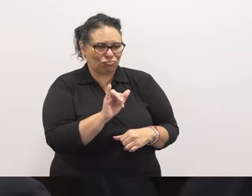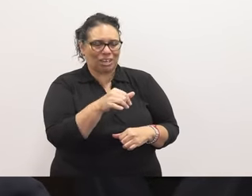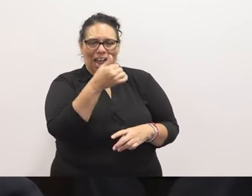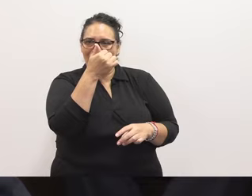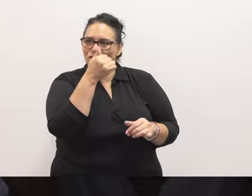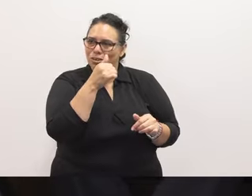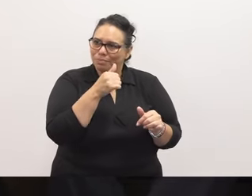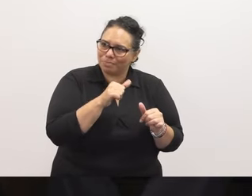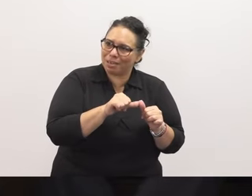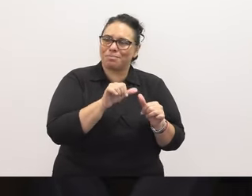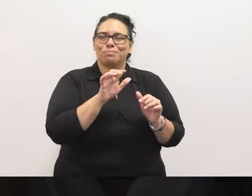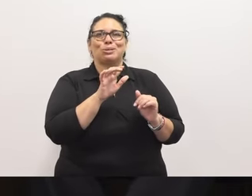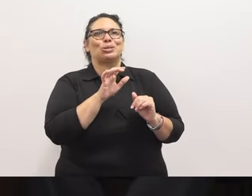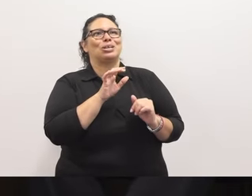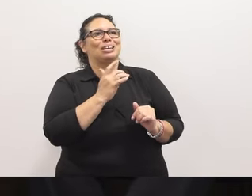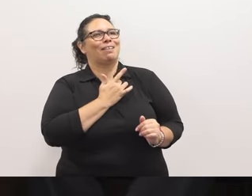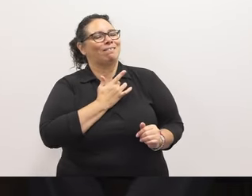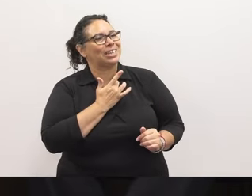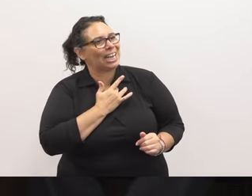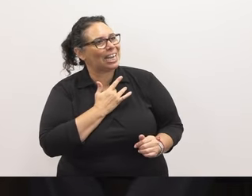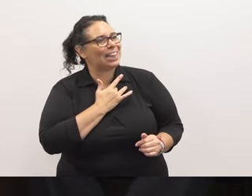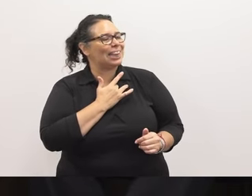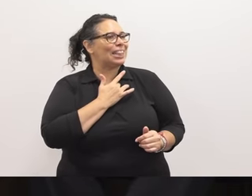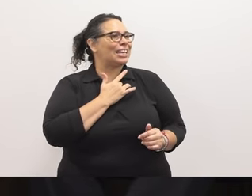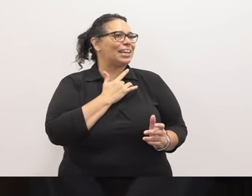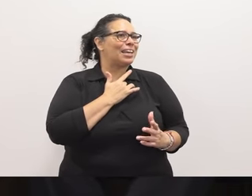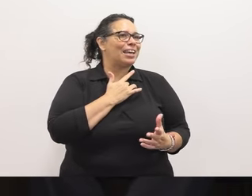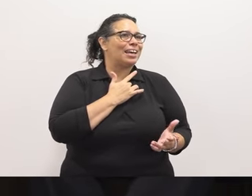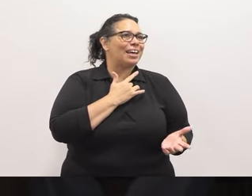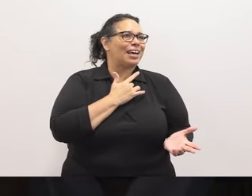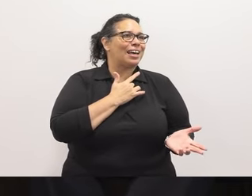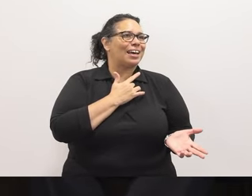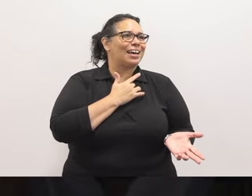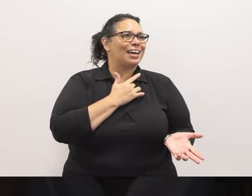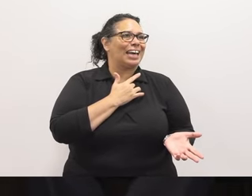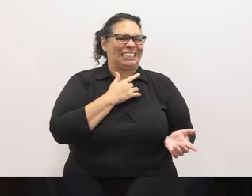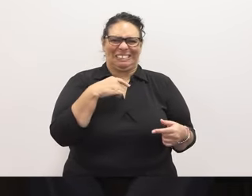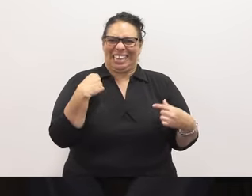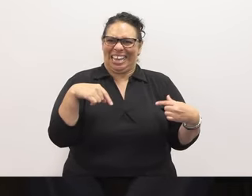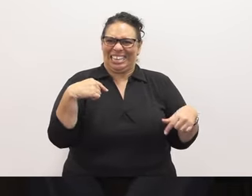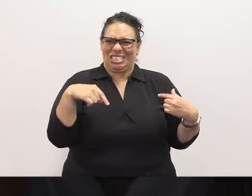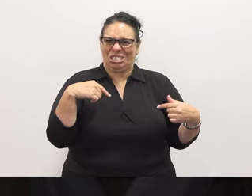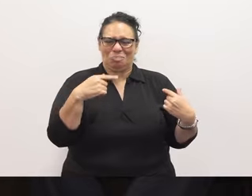in all honesty, maybe a little anxious 'cause it was gonna be a whole bunch of new kids,